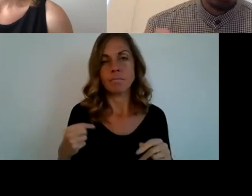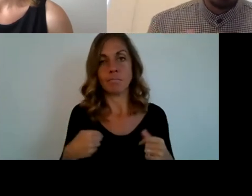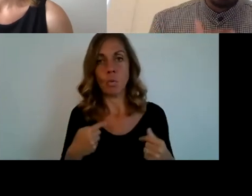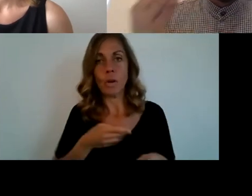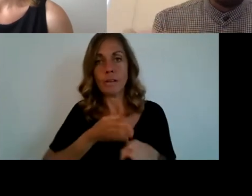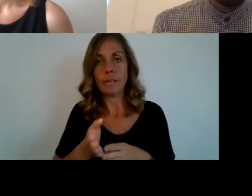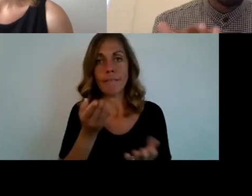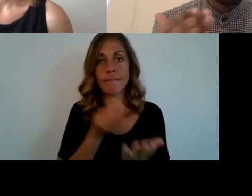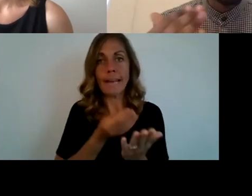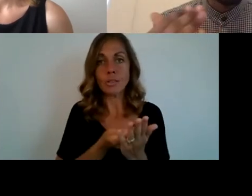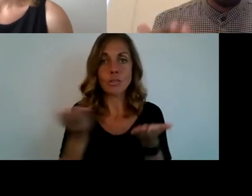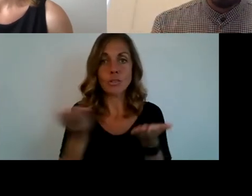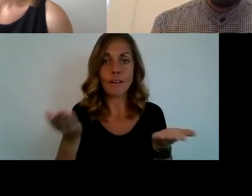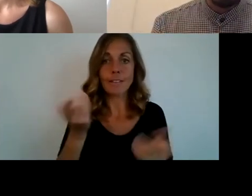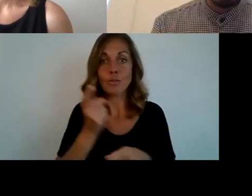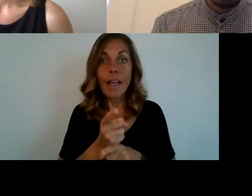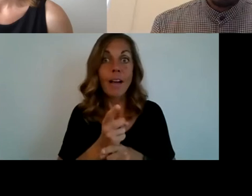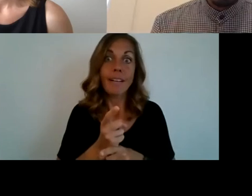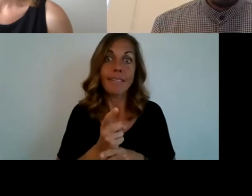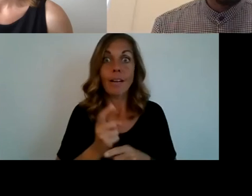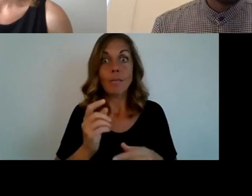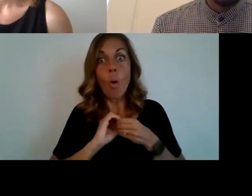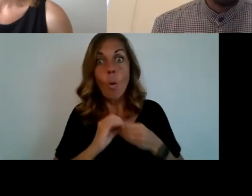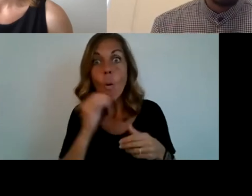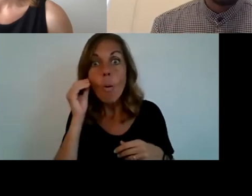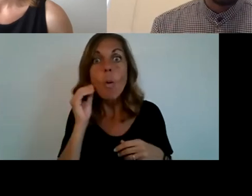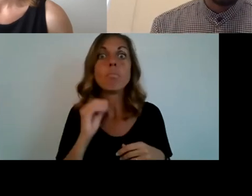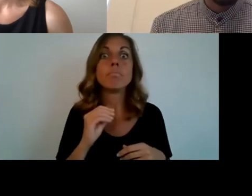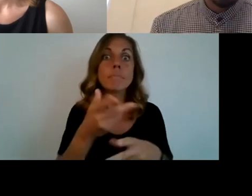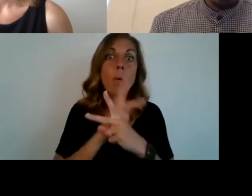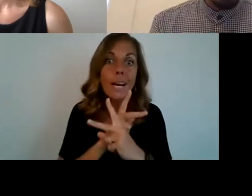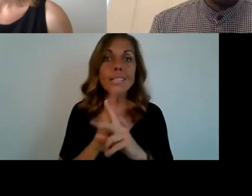We touch homeownership and the mortgage process. This is an opportunity for us to leverage